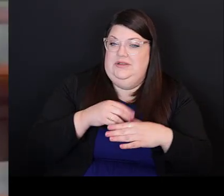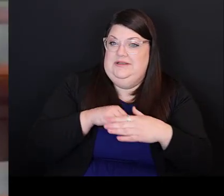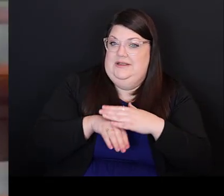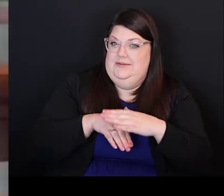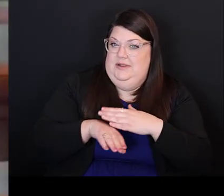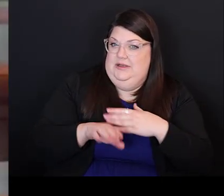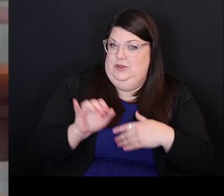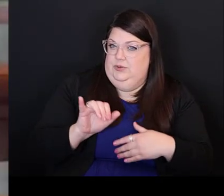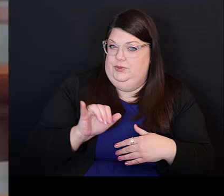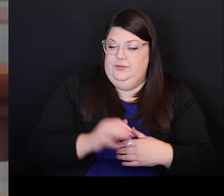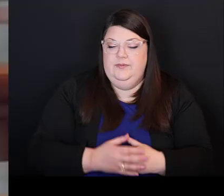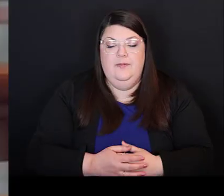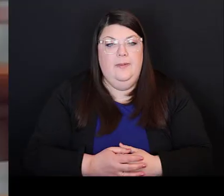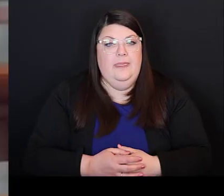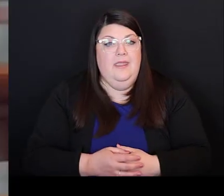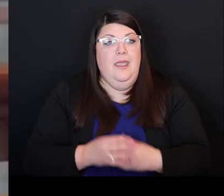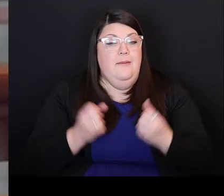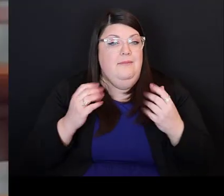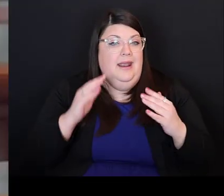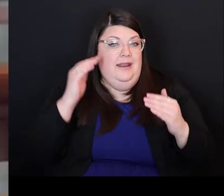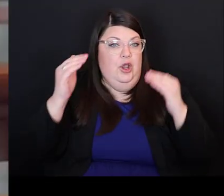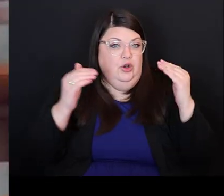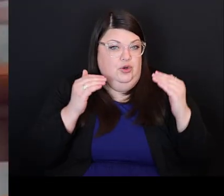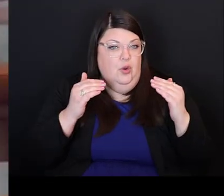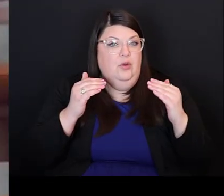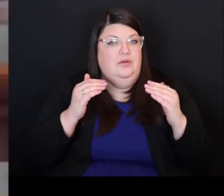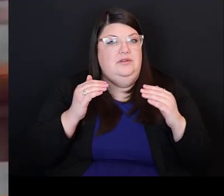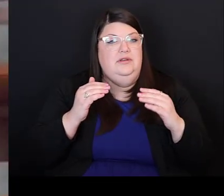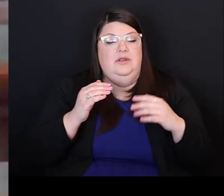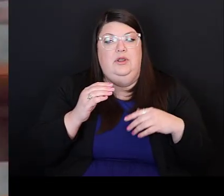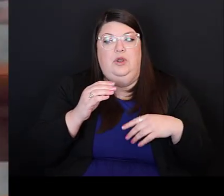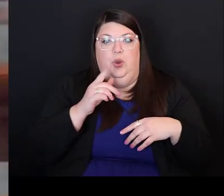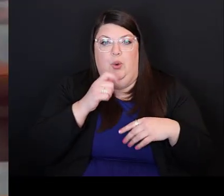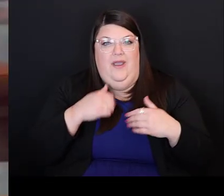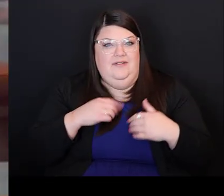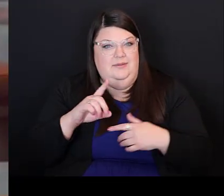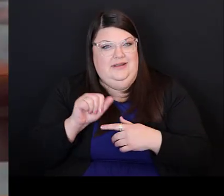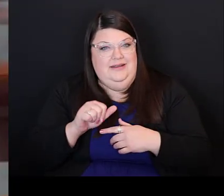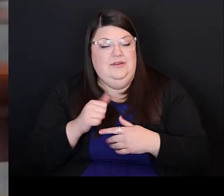There are many older adults who are getting remote support from adult